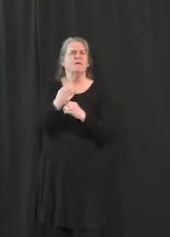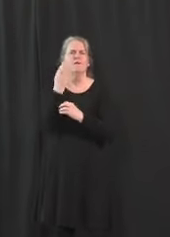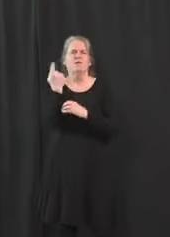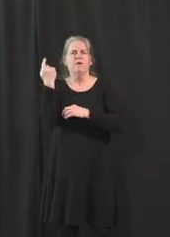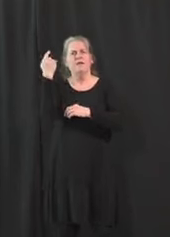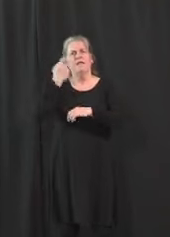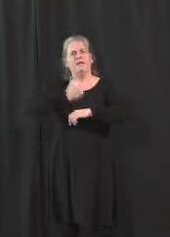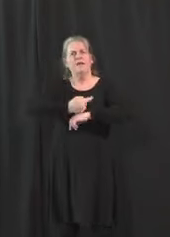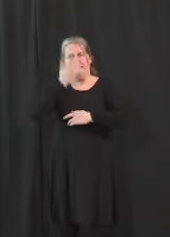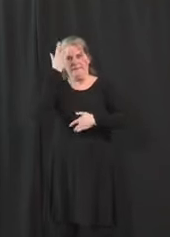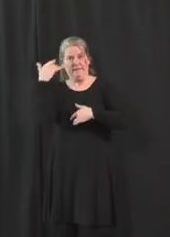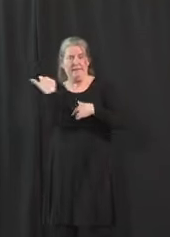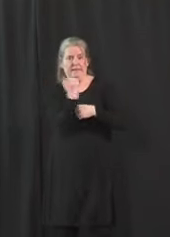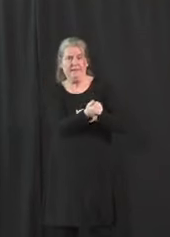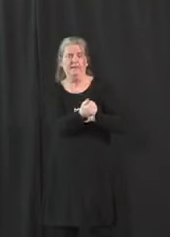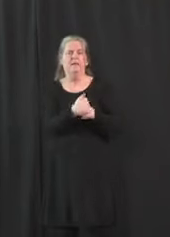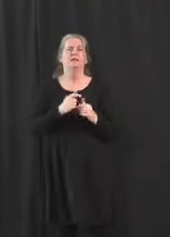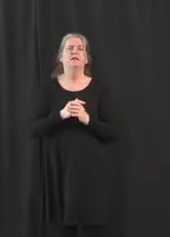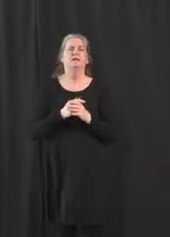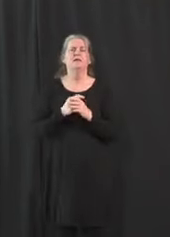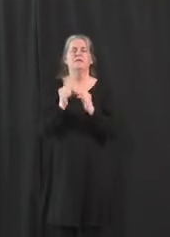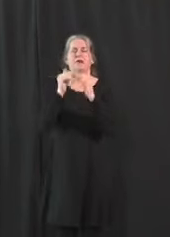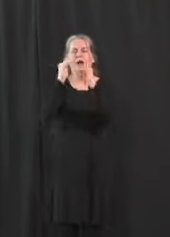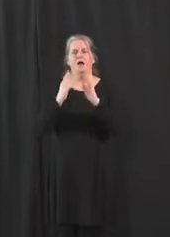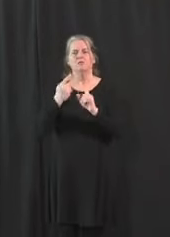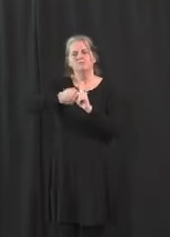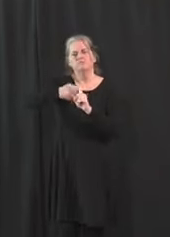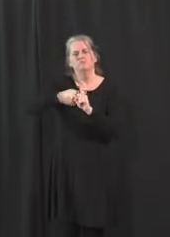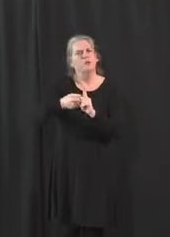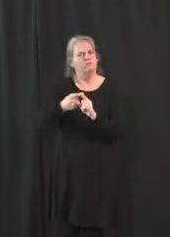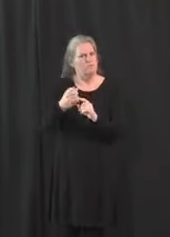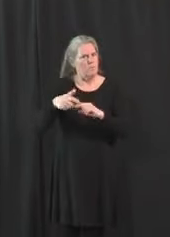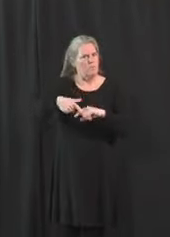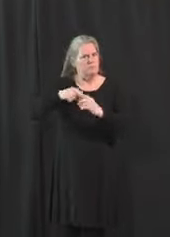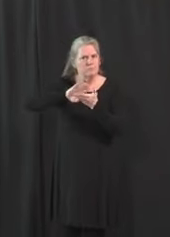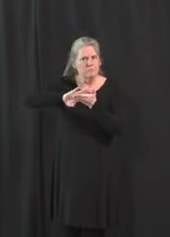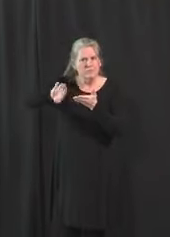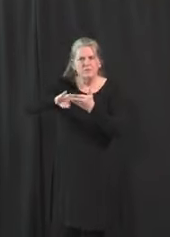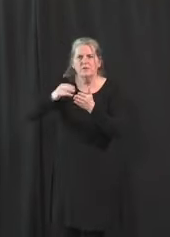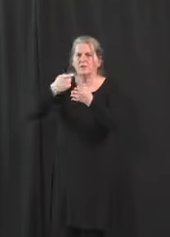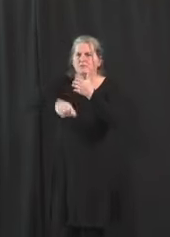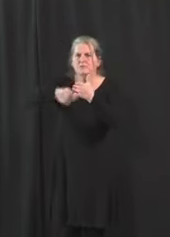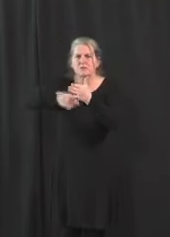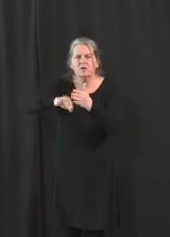HOUSE PROTECTION TO WAIVED FEES AND COVERAGE OF EVENT